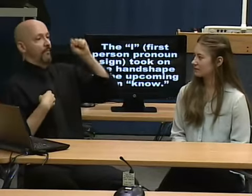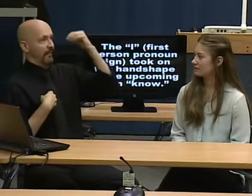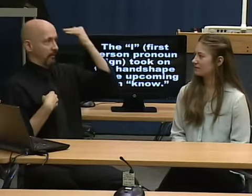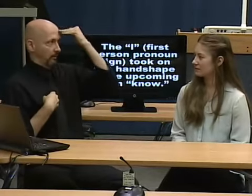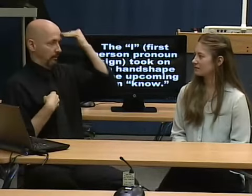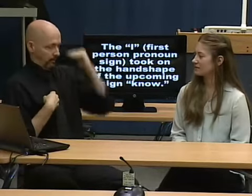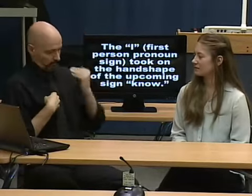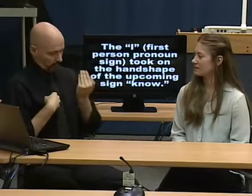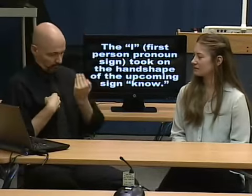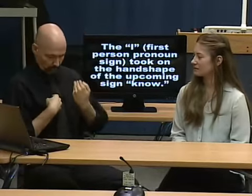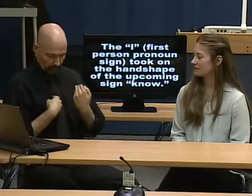by the time you move it to your brow.